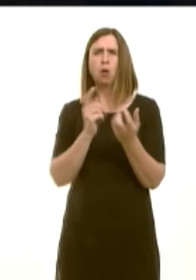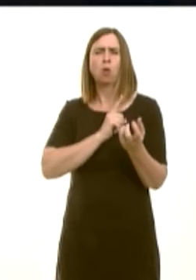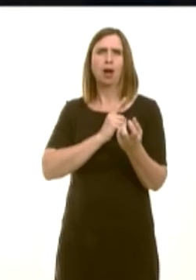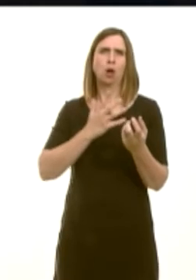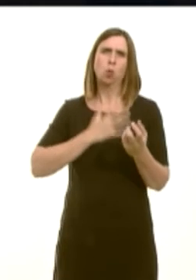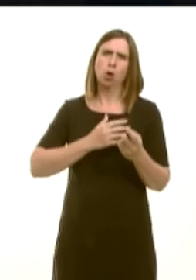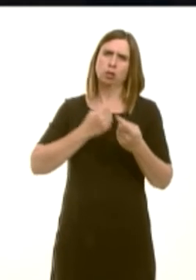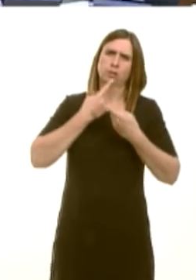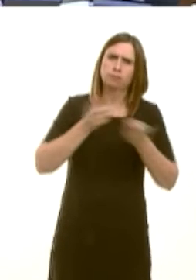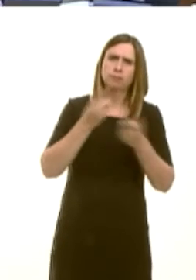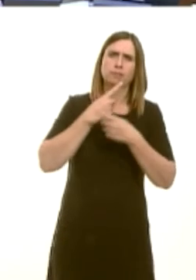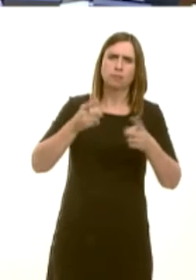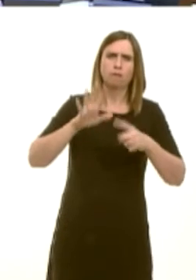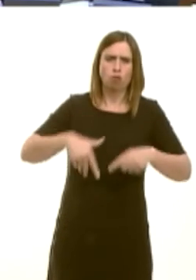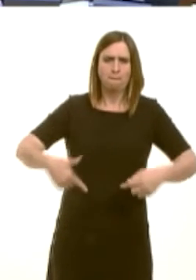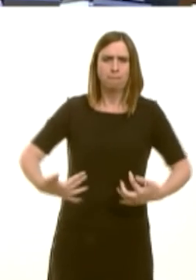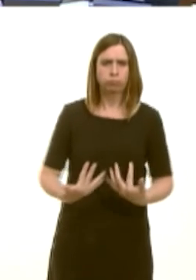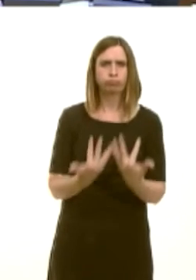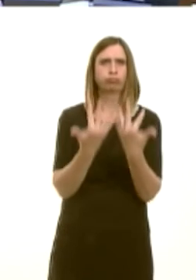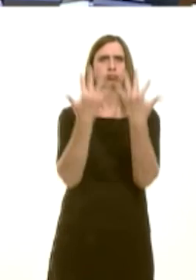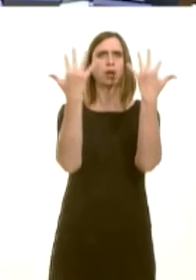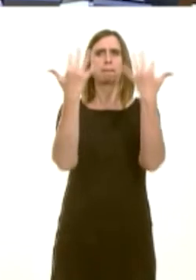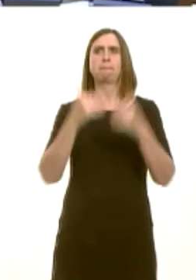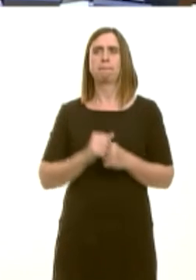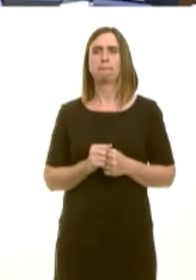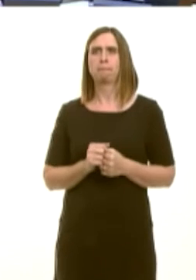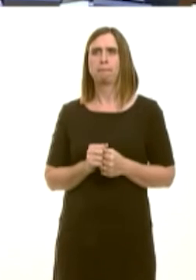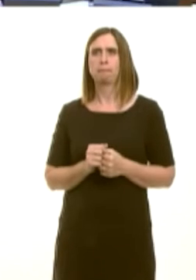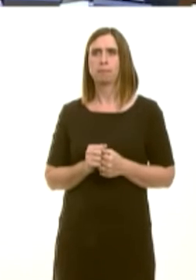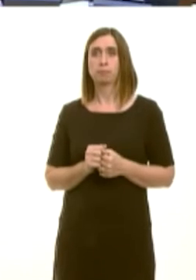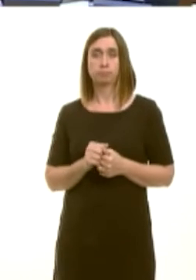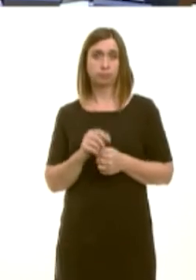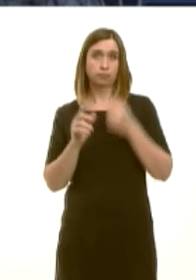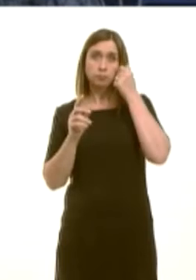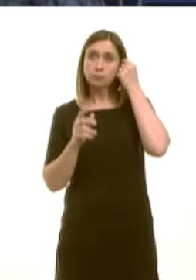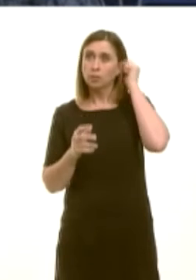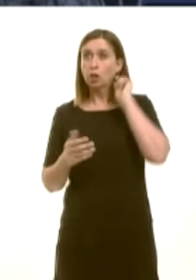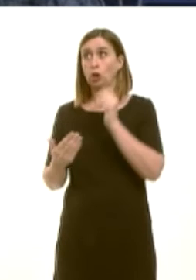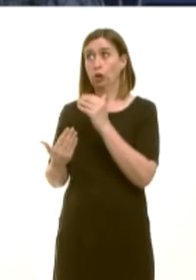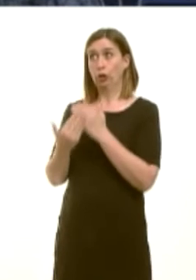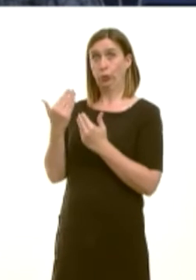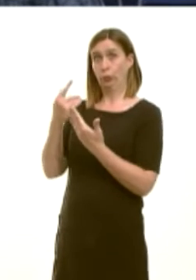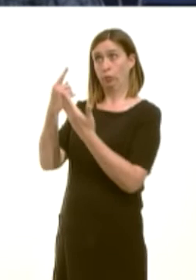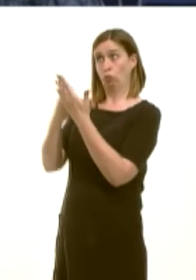of the kind you describe? Carwyn Jones: Yours is a very good point. Itís not one I have considered fully in terms of what the new rules would mean for a campaign